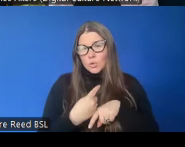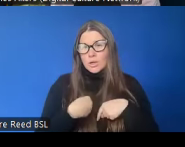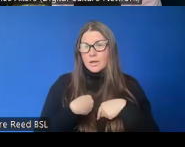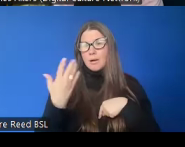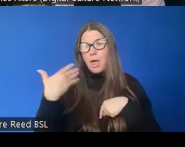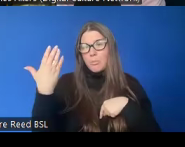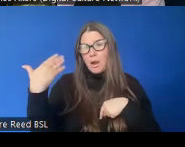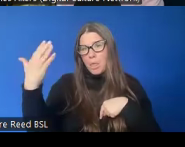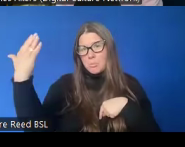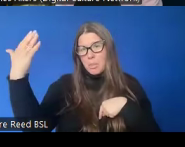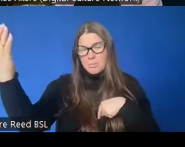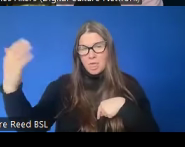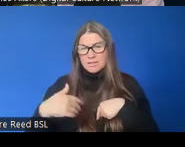We've all been in that situation before.